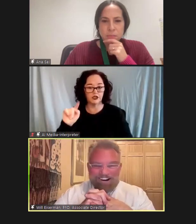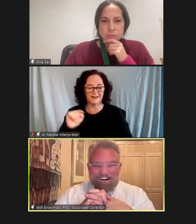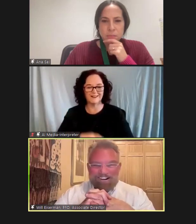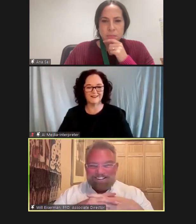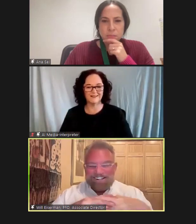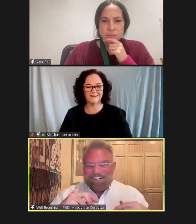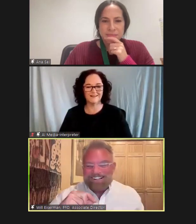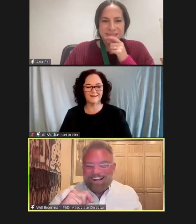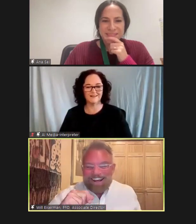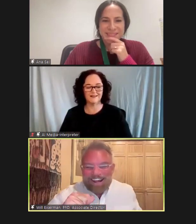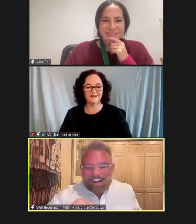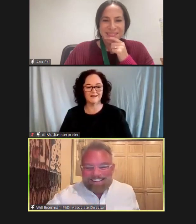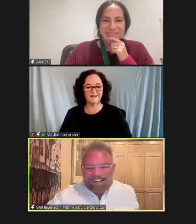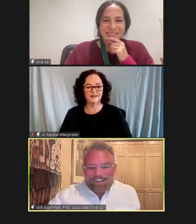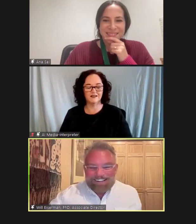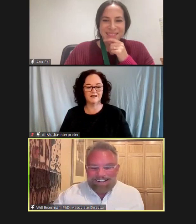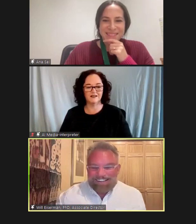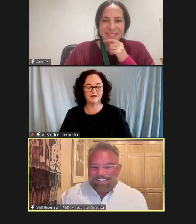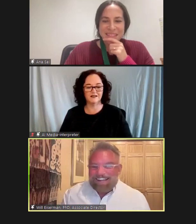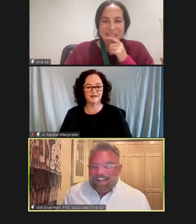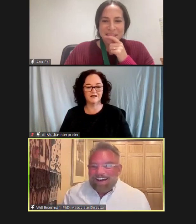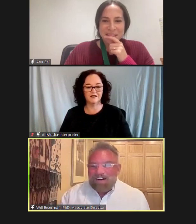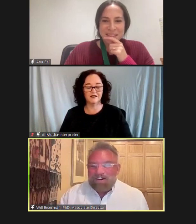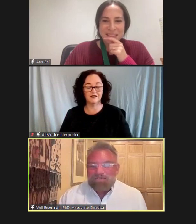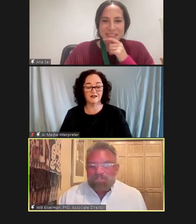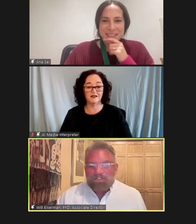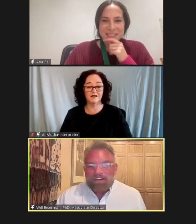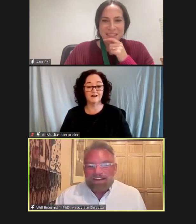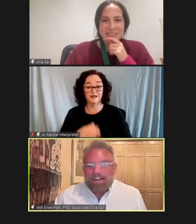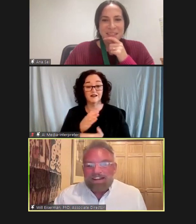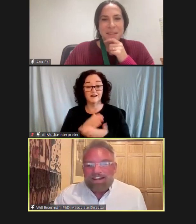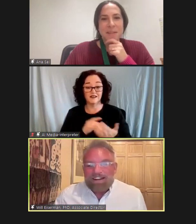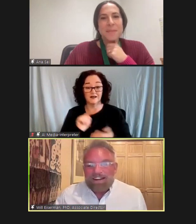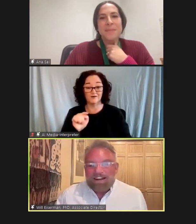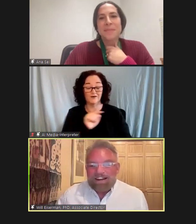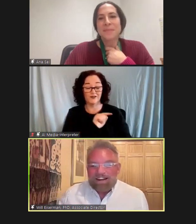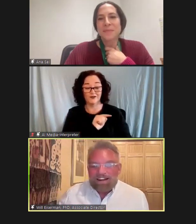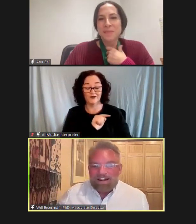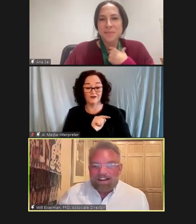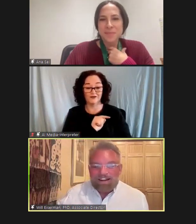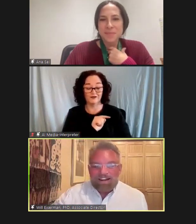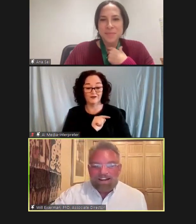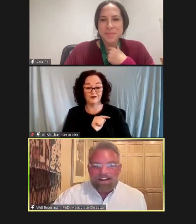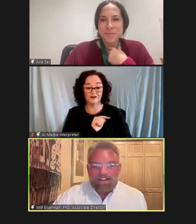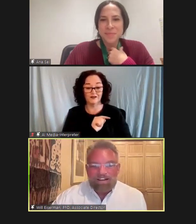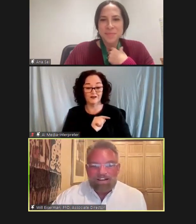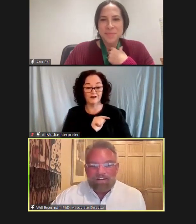in in in telling us um